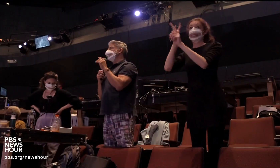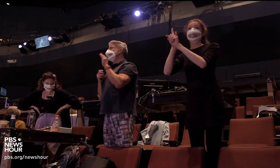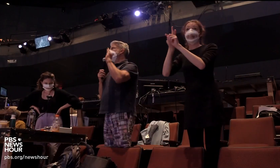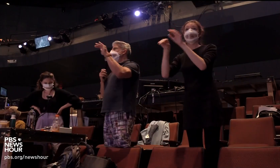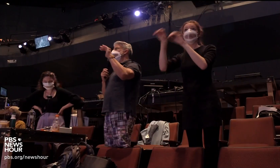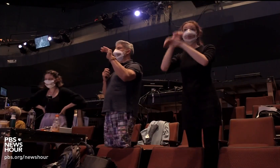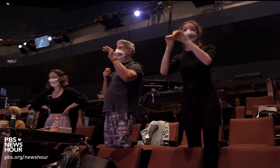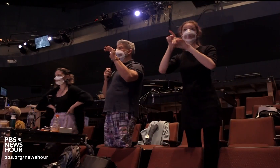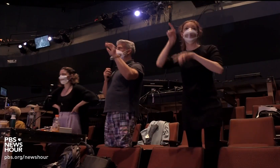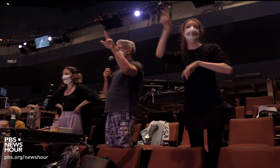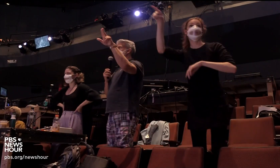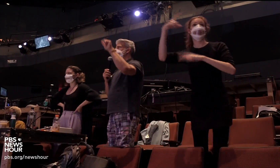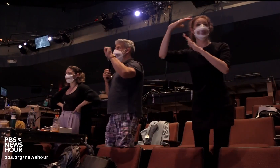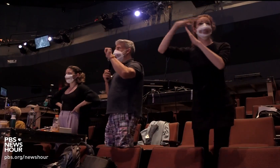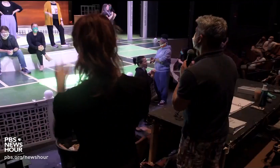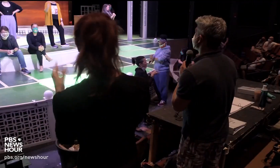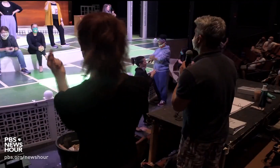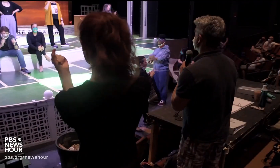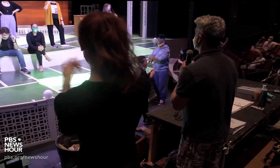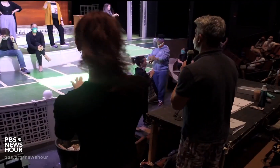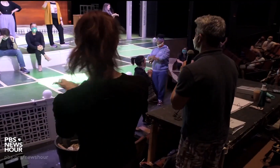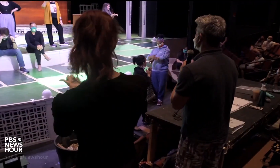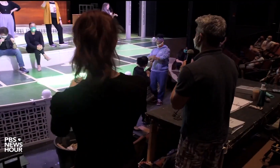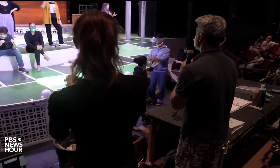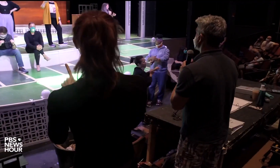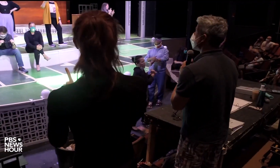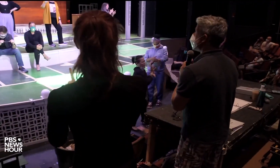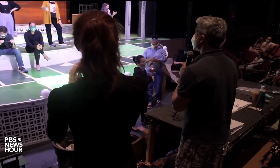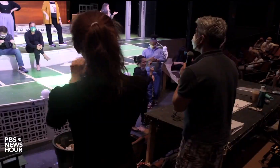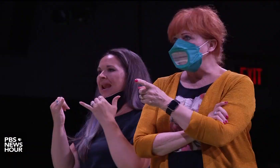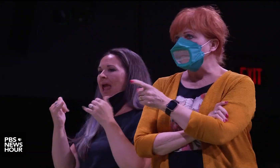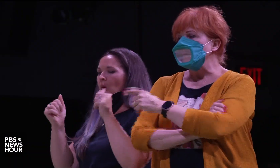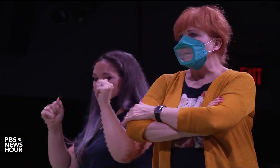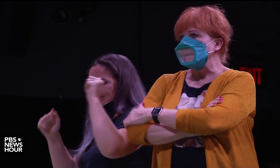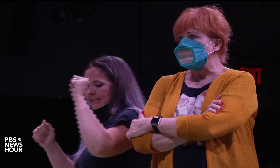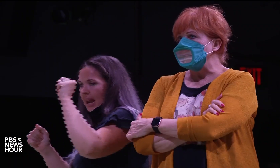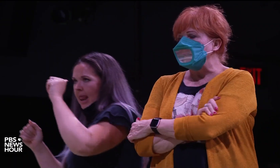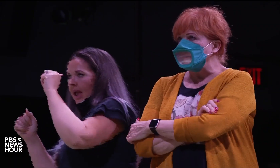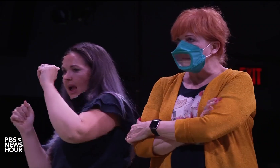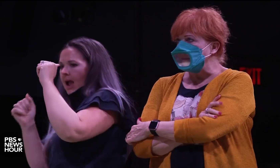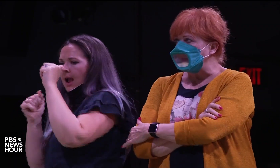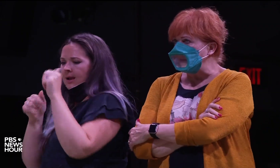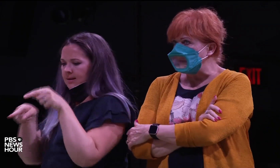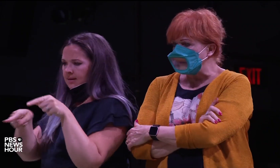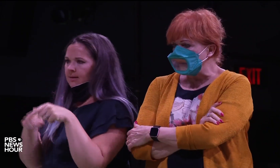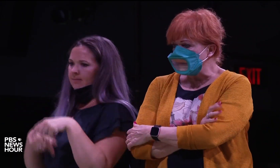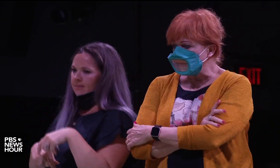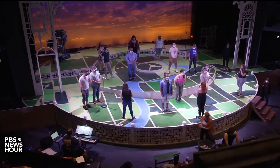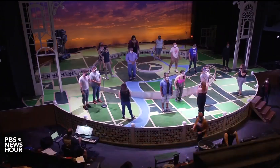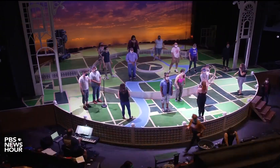read lips and facial expressions. American sign language interpreters well positioned across the stage.